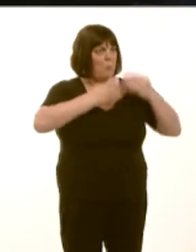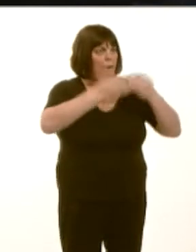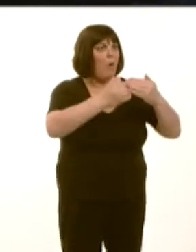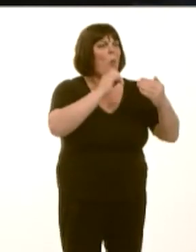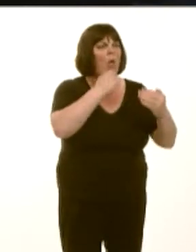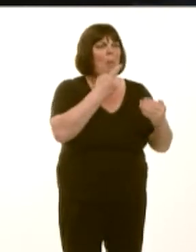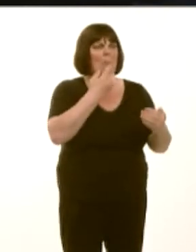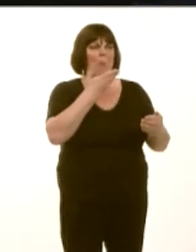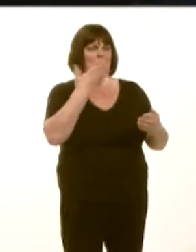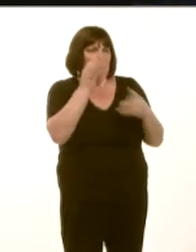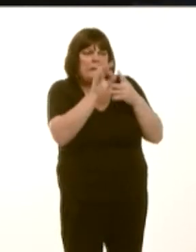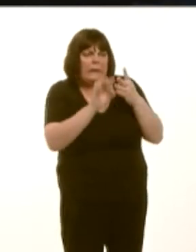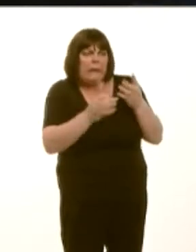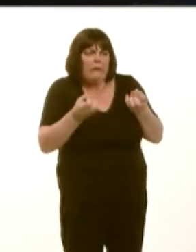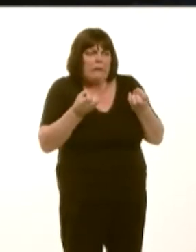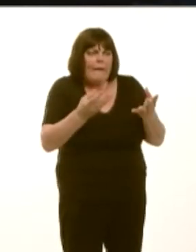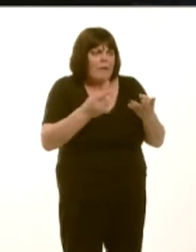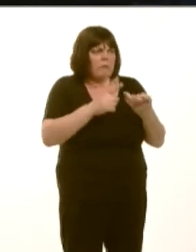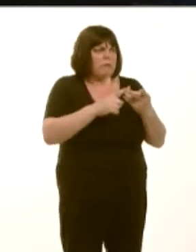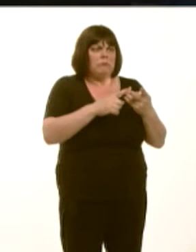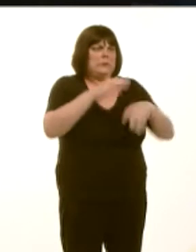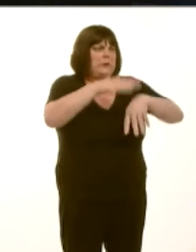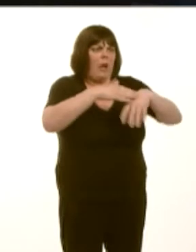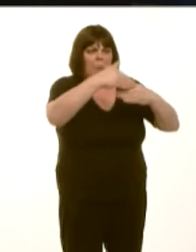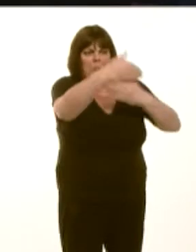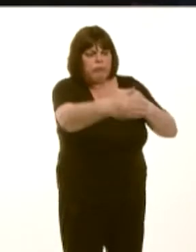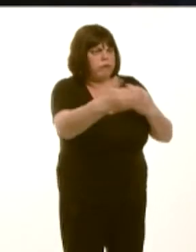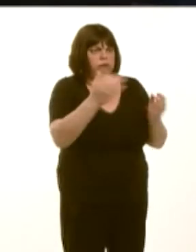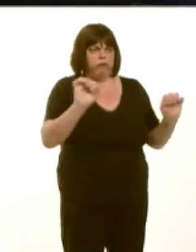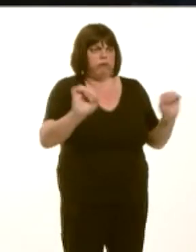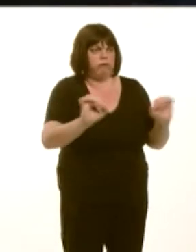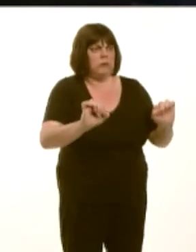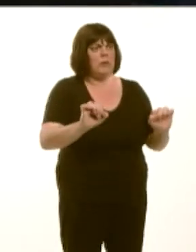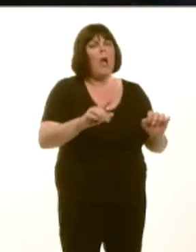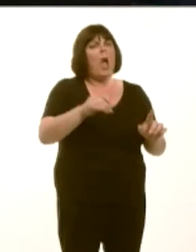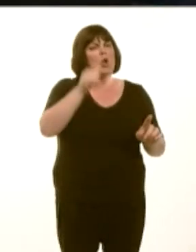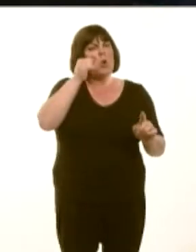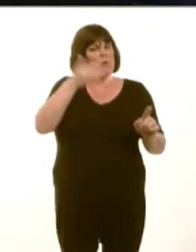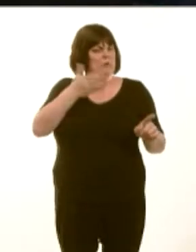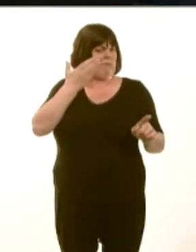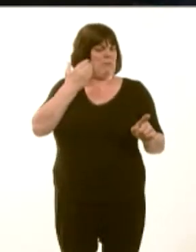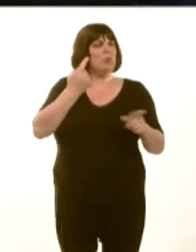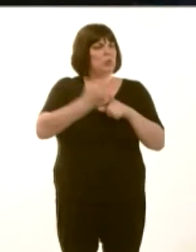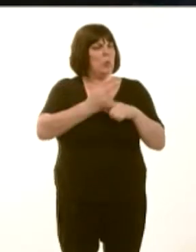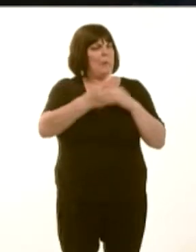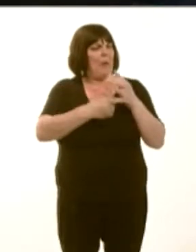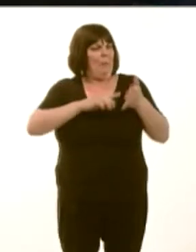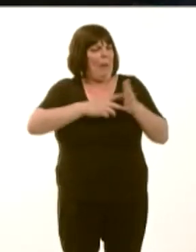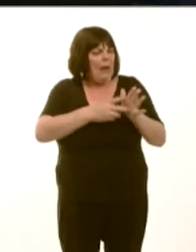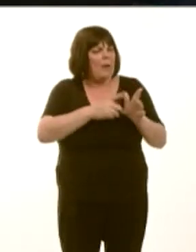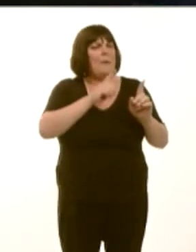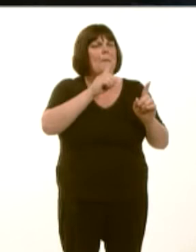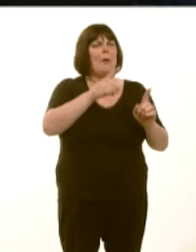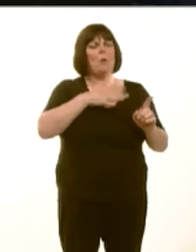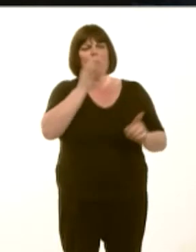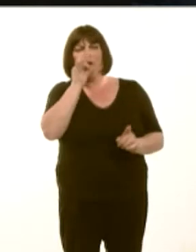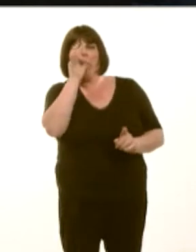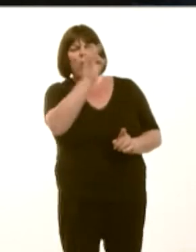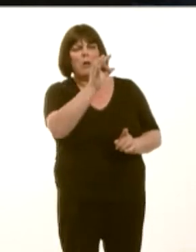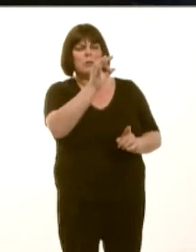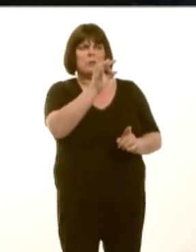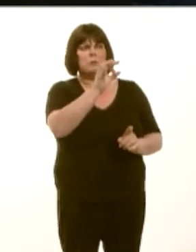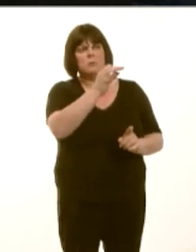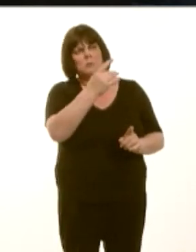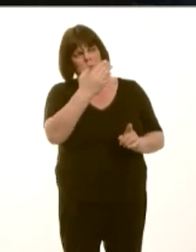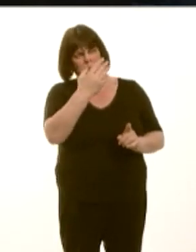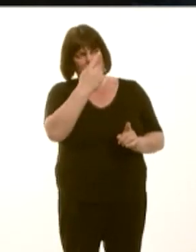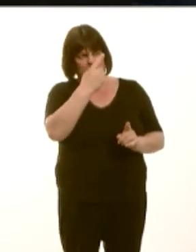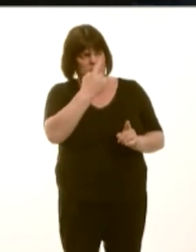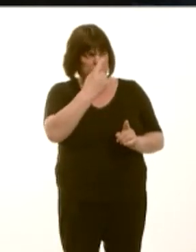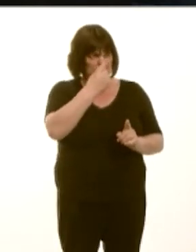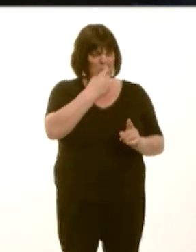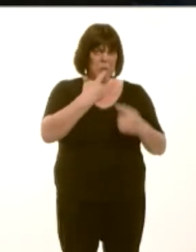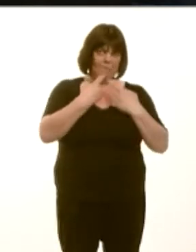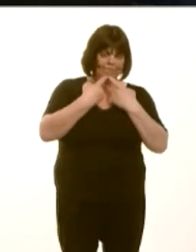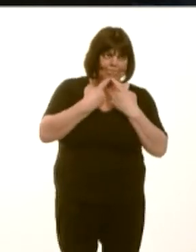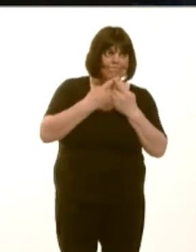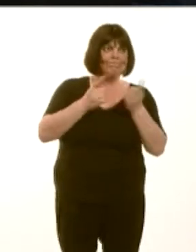I heard the answer that you gave already to this, so can I ask you to tell the Chamber